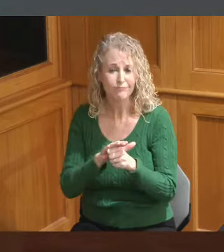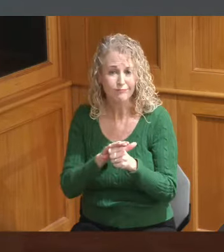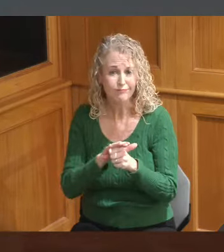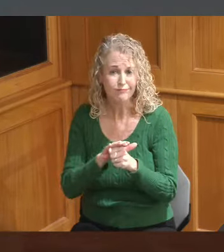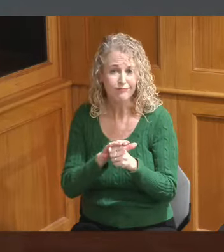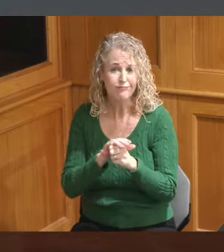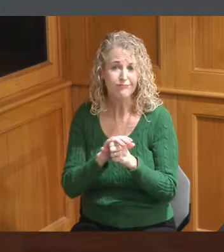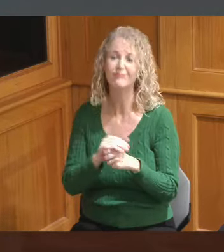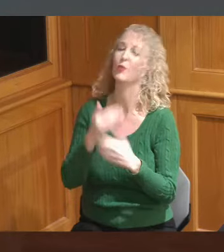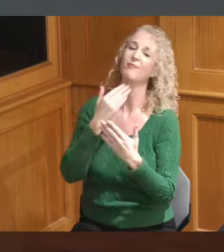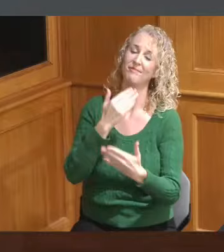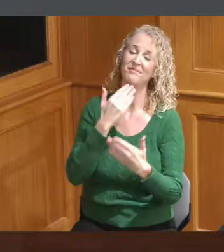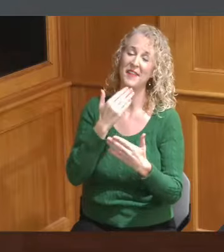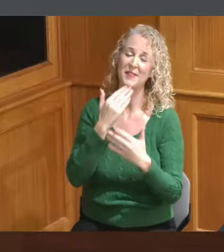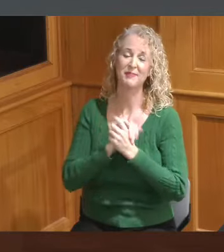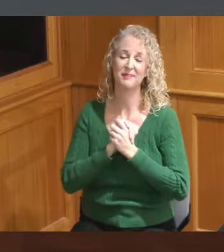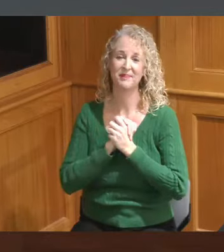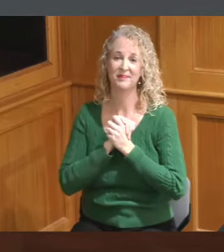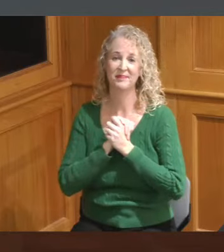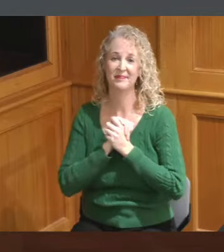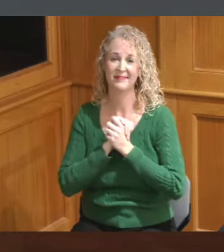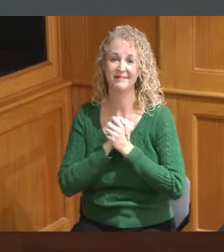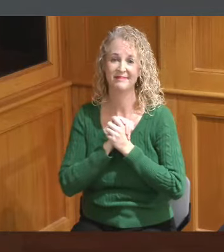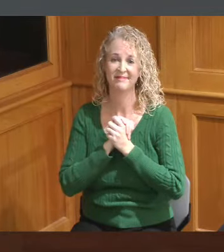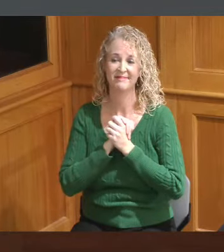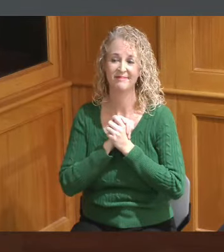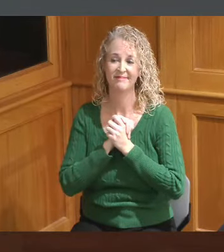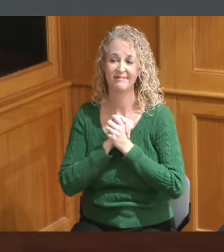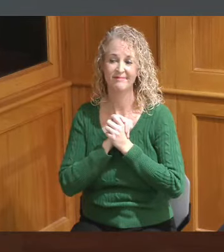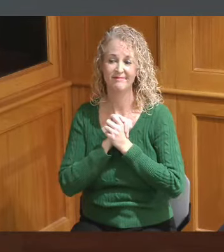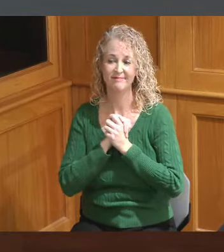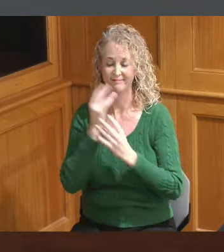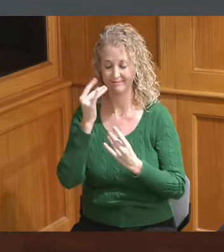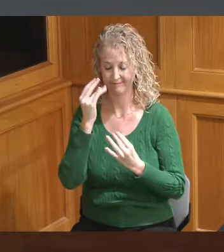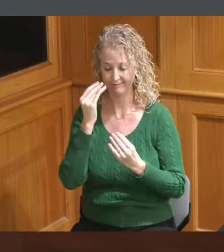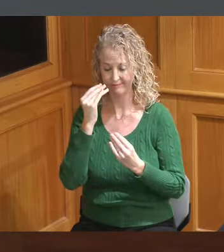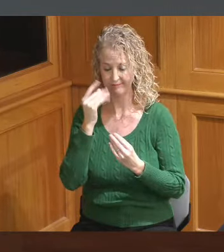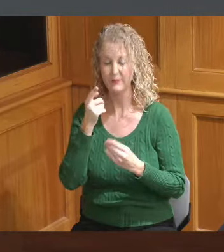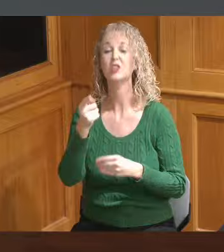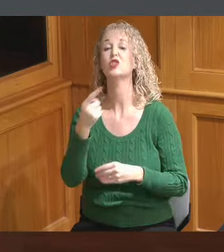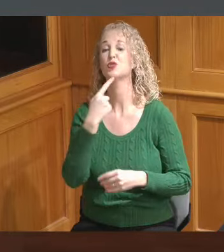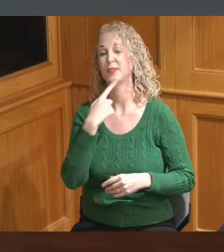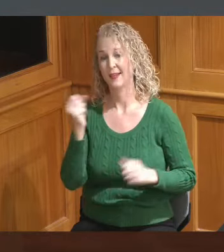this year thanking them for all of their of their work. and as you indicated, Commissioner,